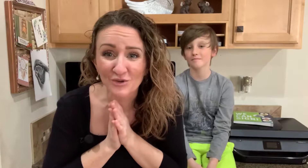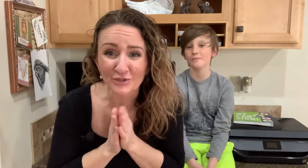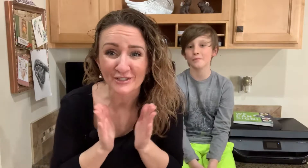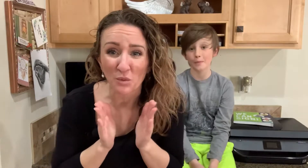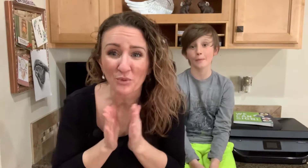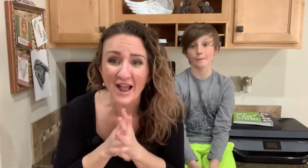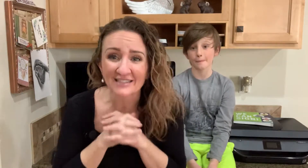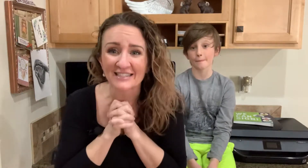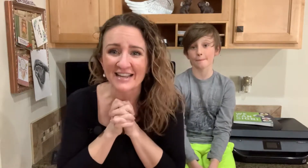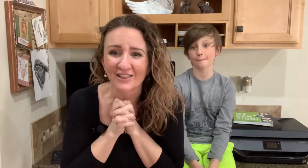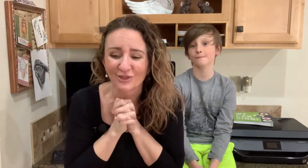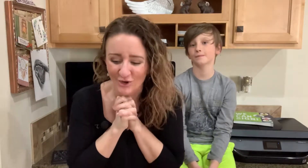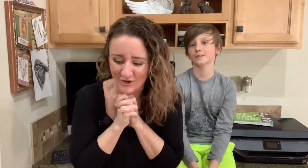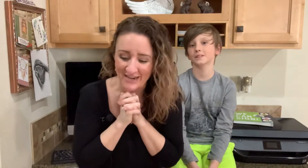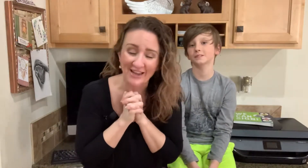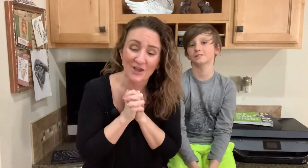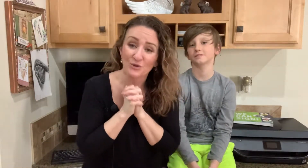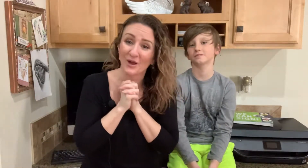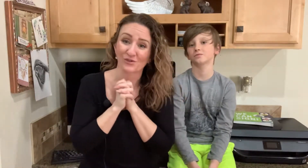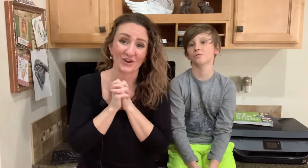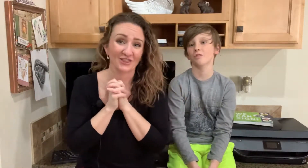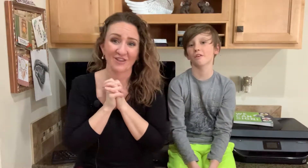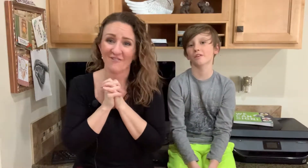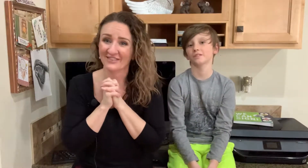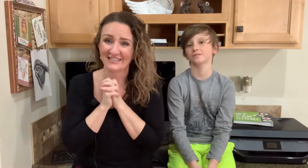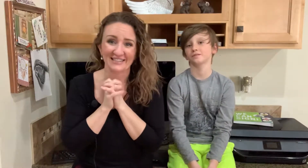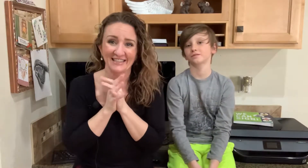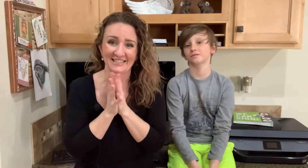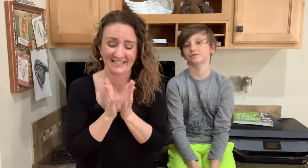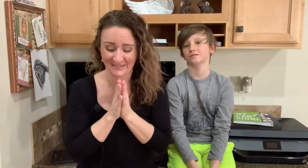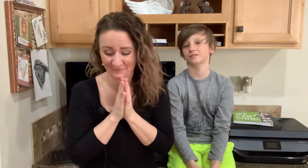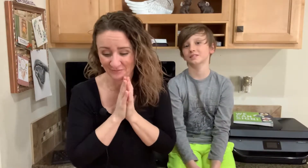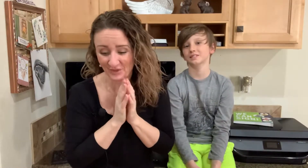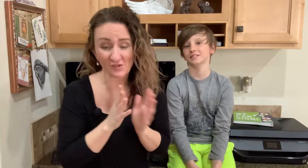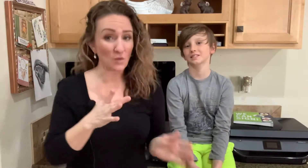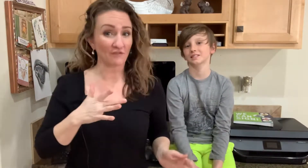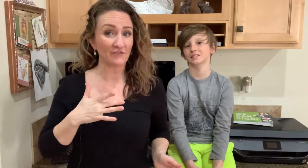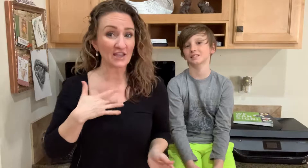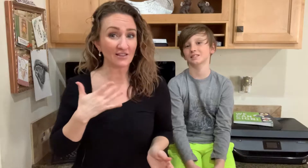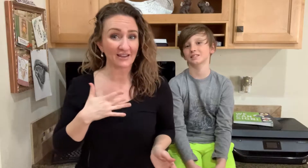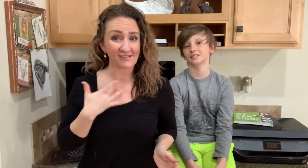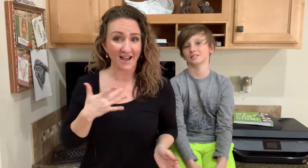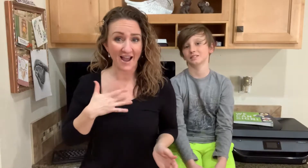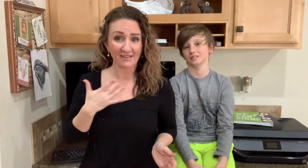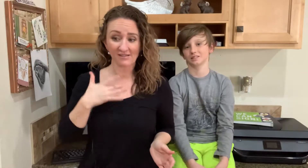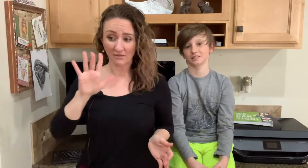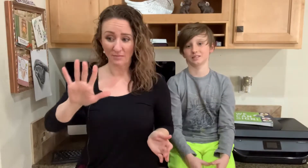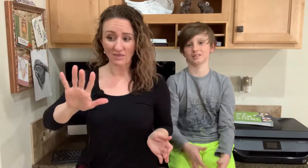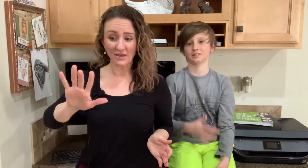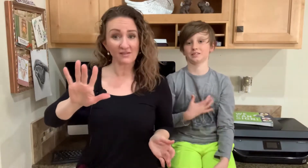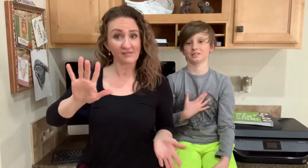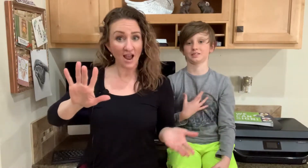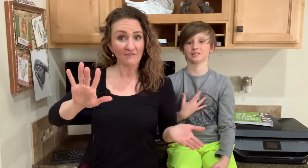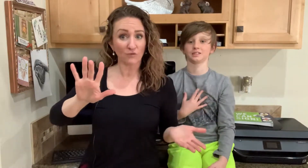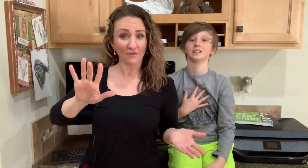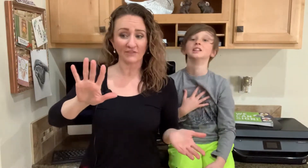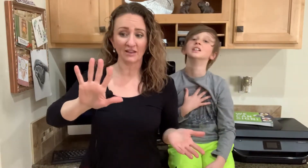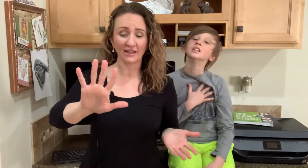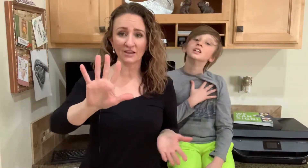and you're still practicing and learning. You guys are gonna love this list. So the feelings signs, by the way, the sign for feeling,